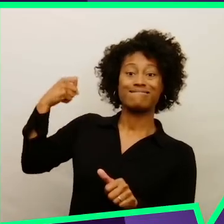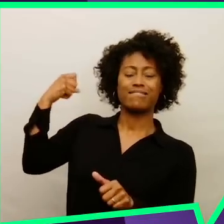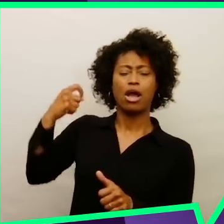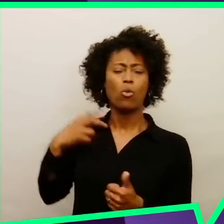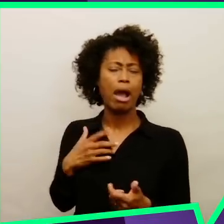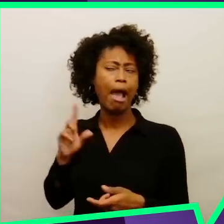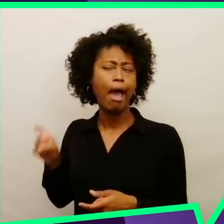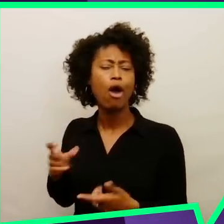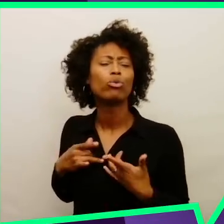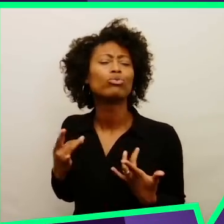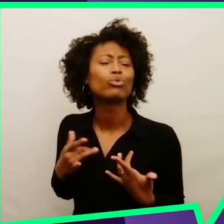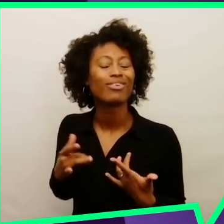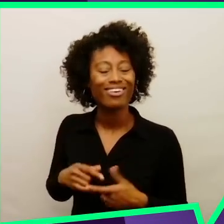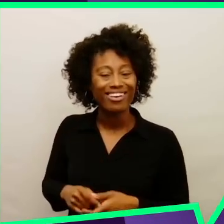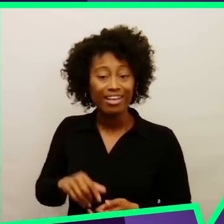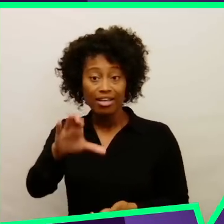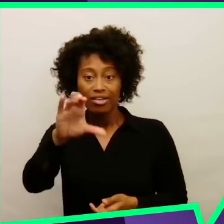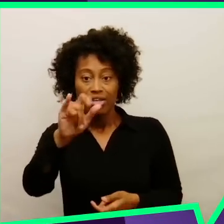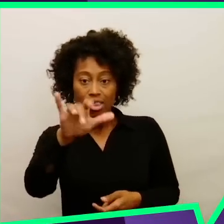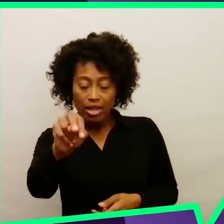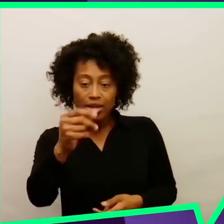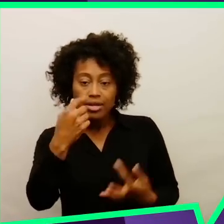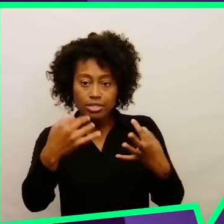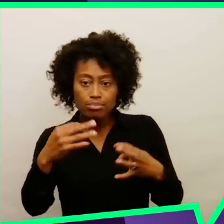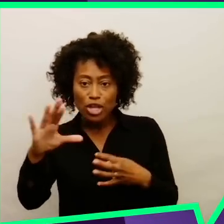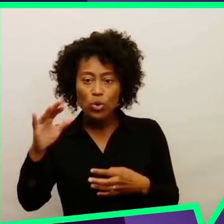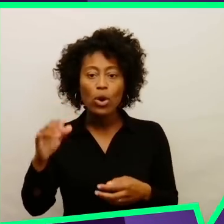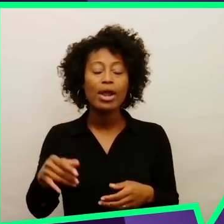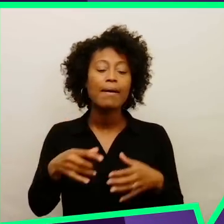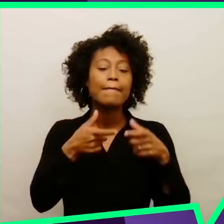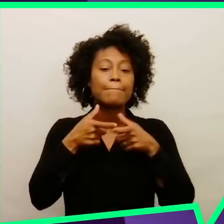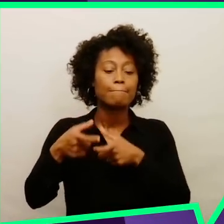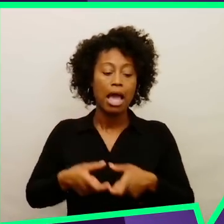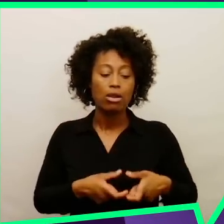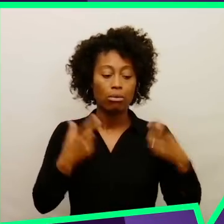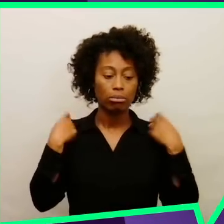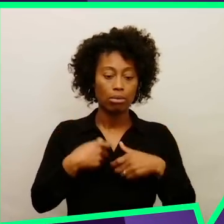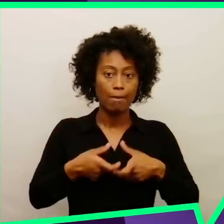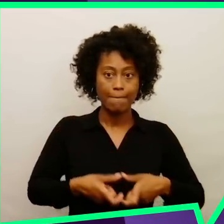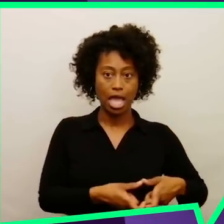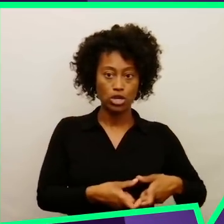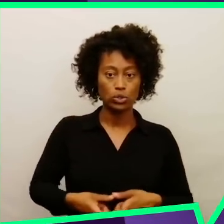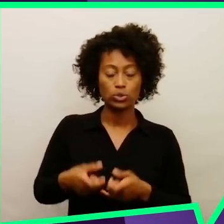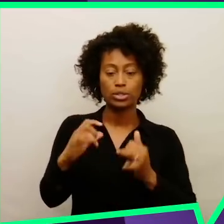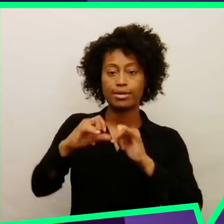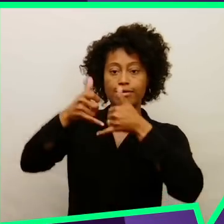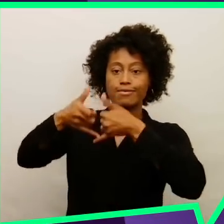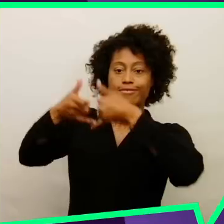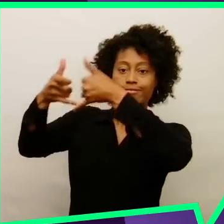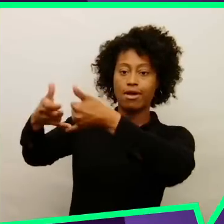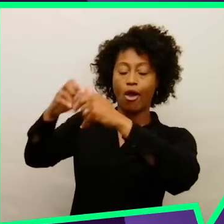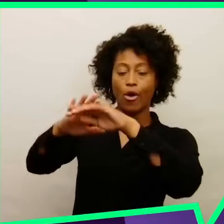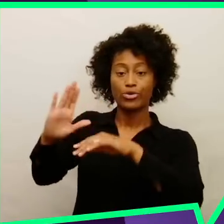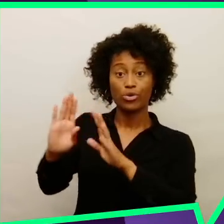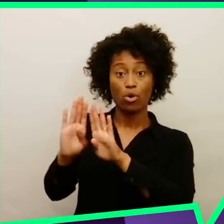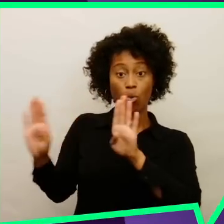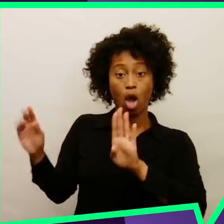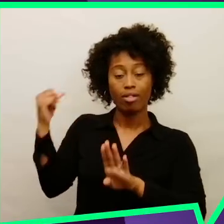So, Colin, can you explain a little bit about your medals that you have behind on your wall, and then your championship